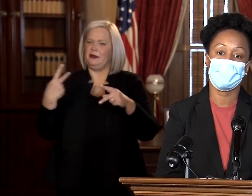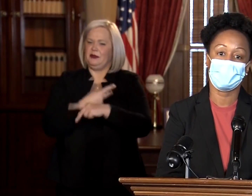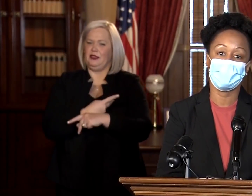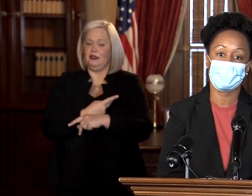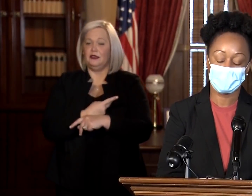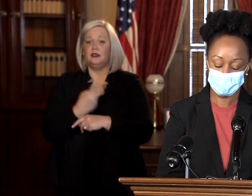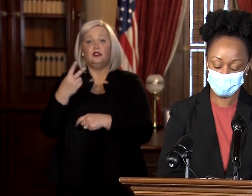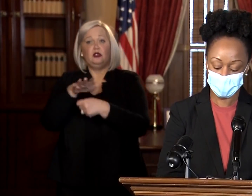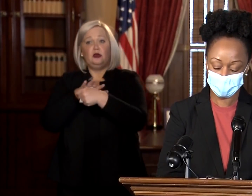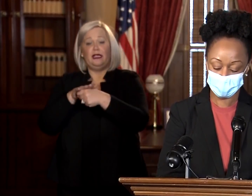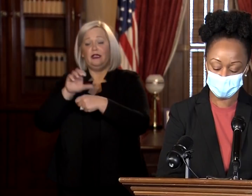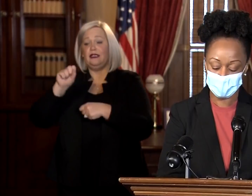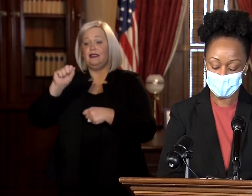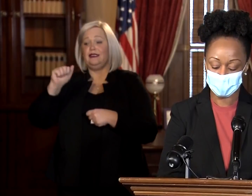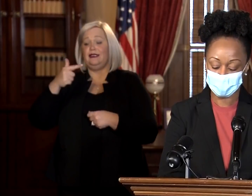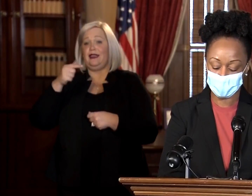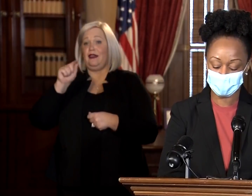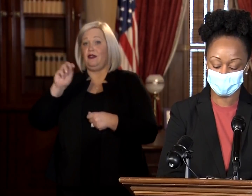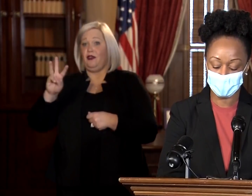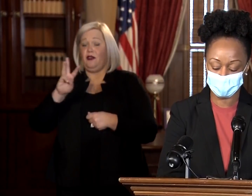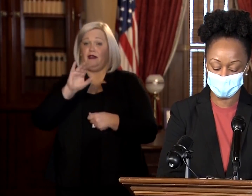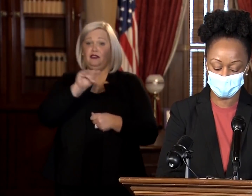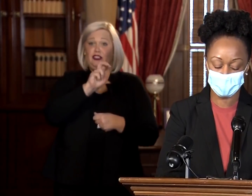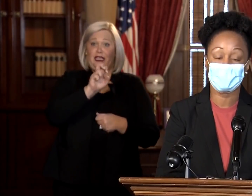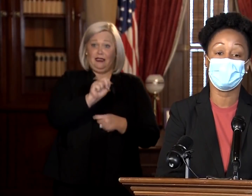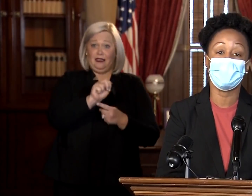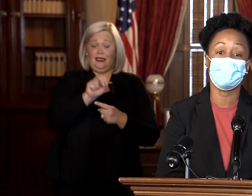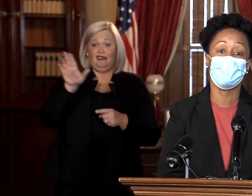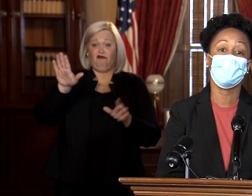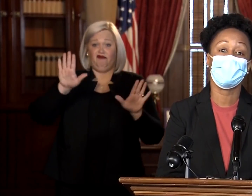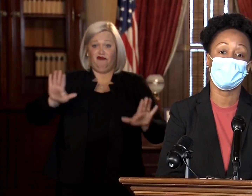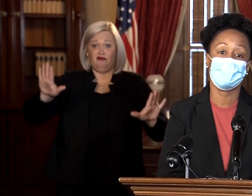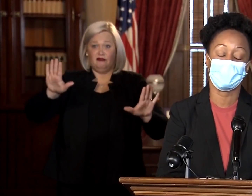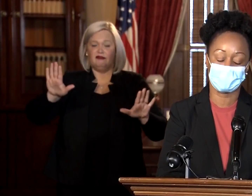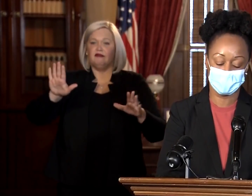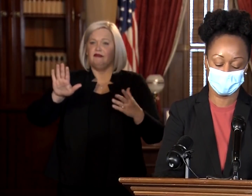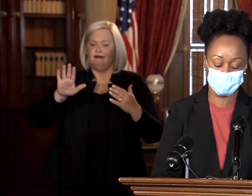of September. Two areas of the state, the Two areas of the state, the Saginaw and Jackson regions have